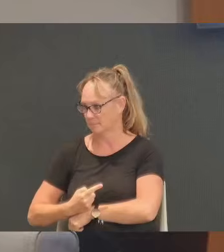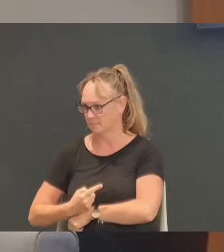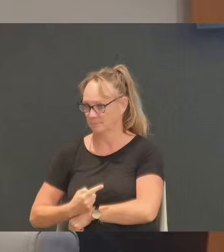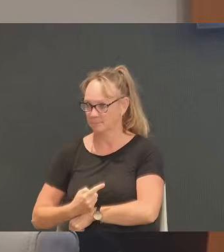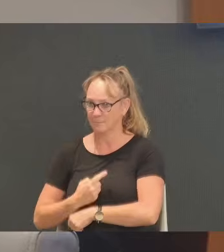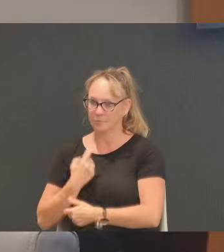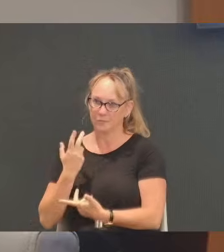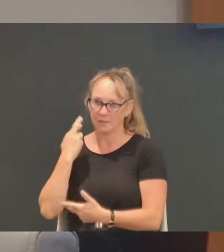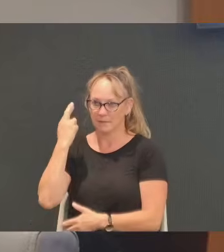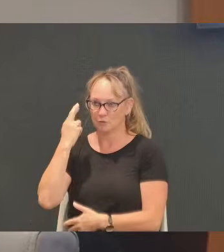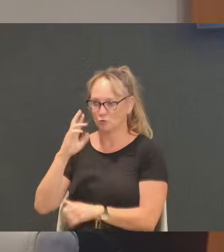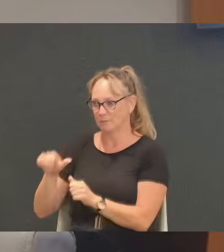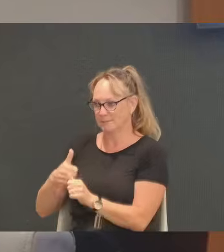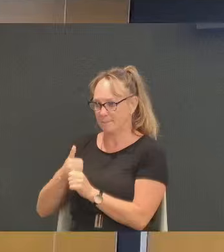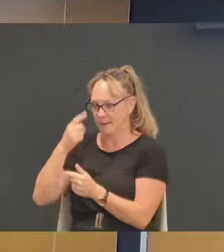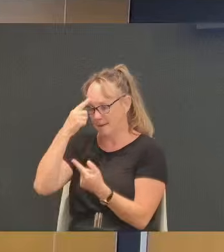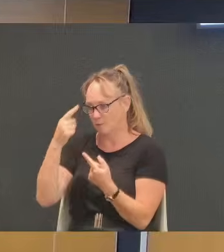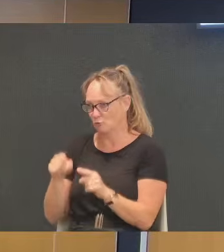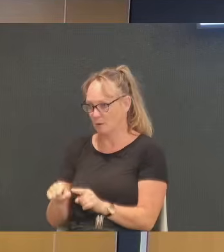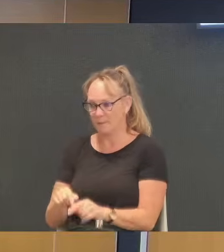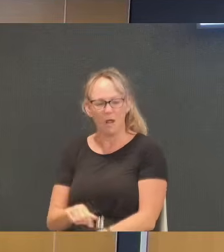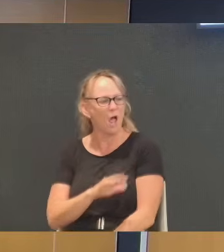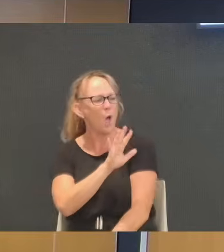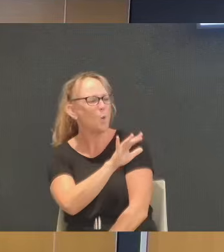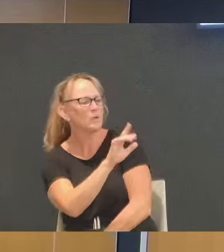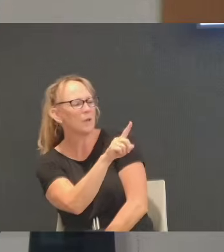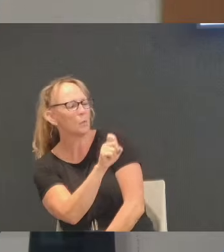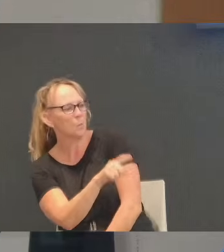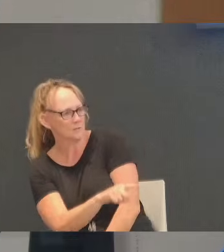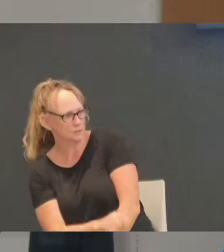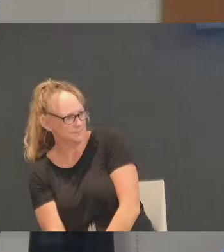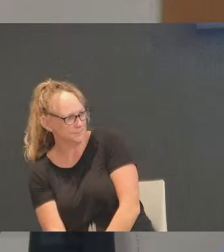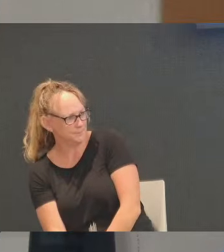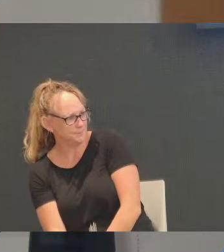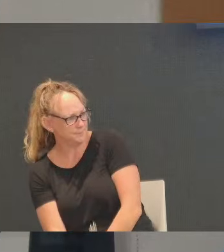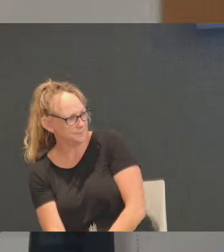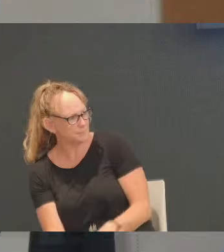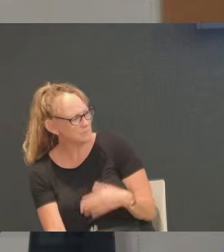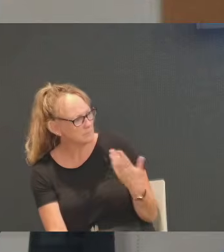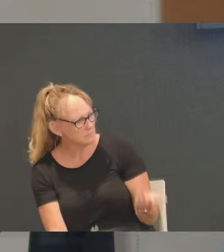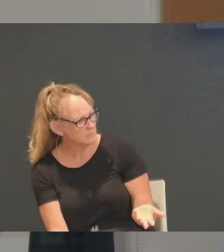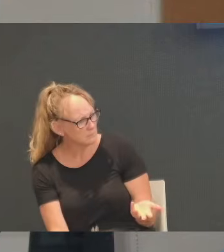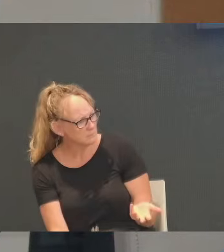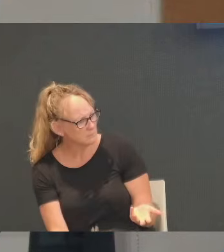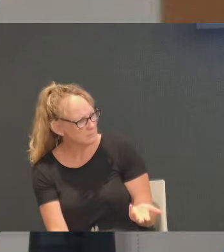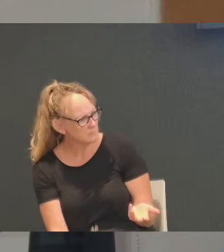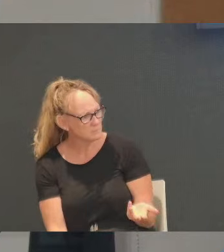behind the agreement, Commissioner. Okay. Just had a question because isn't the tailgating at